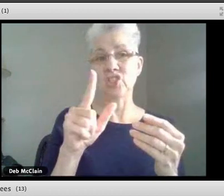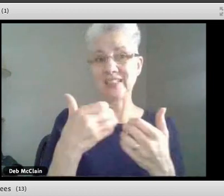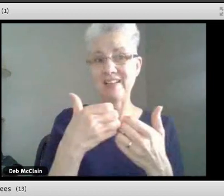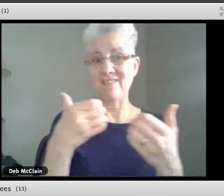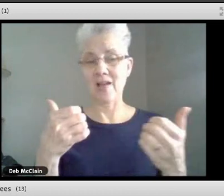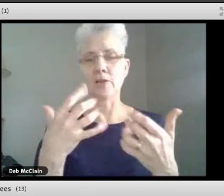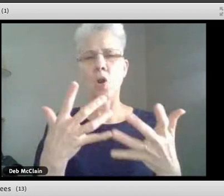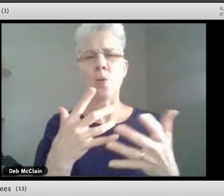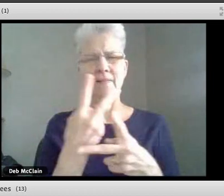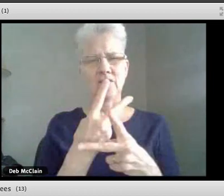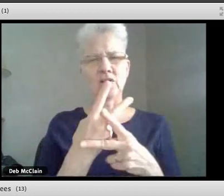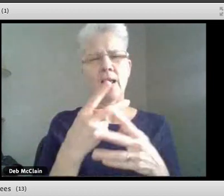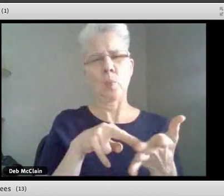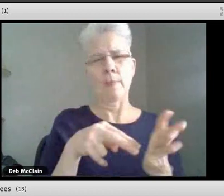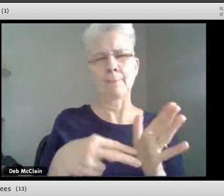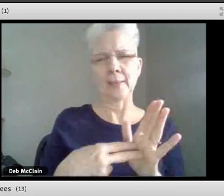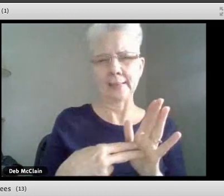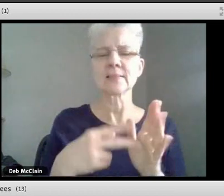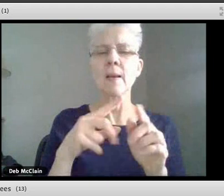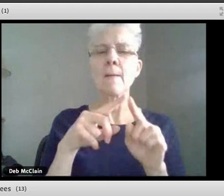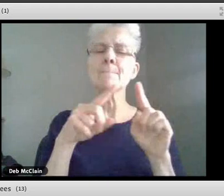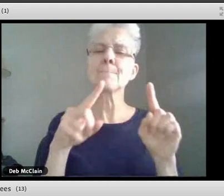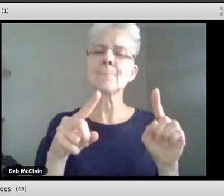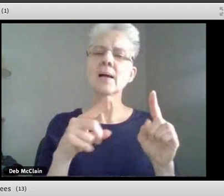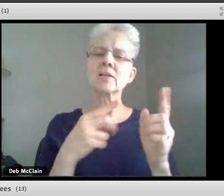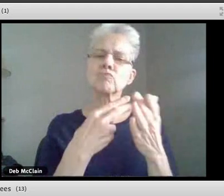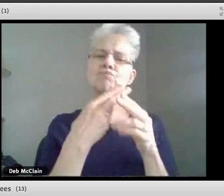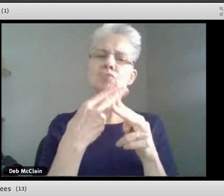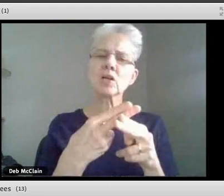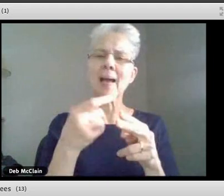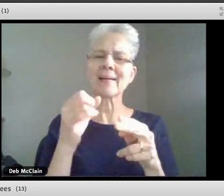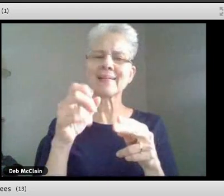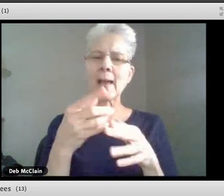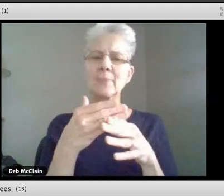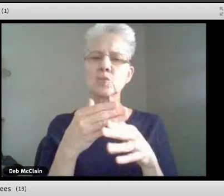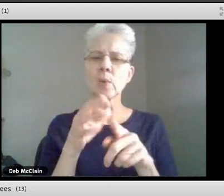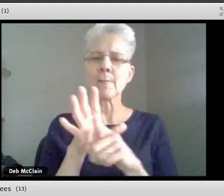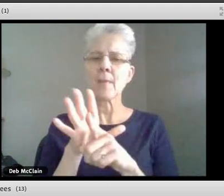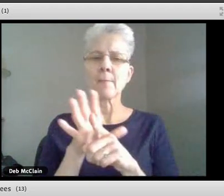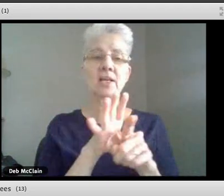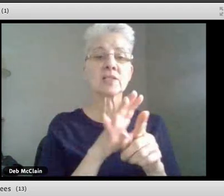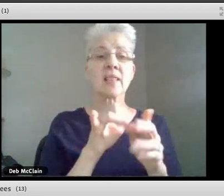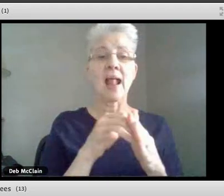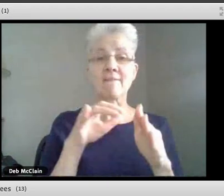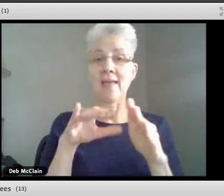but this refers to the gap between populations that have access to modern information and communication